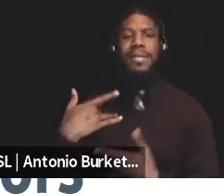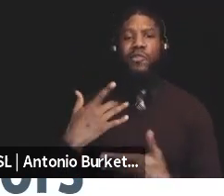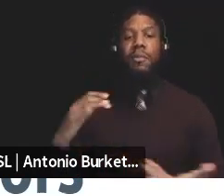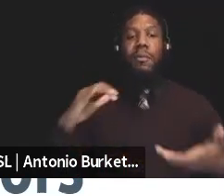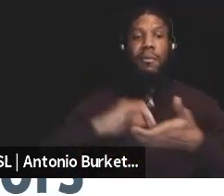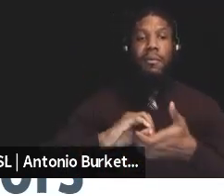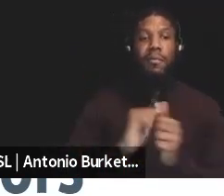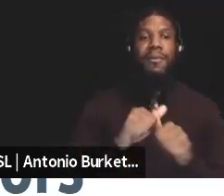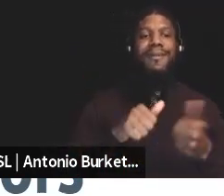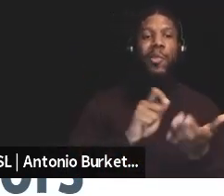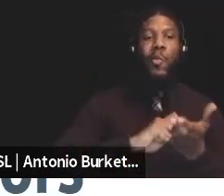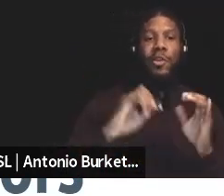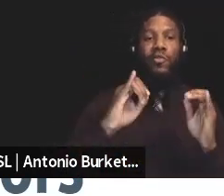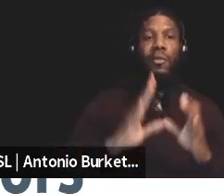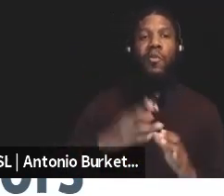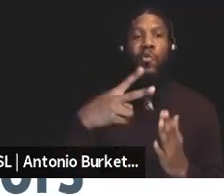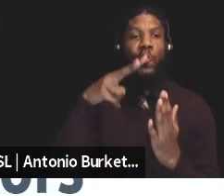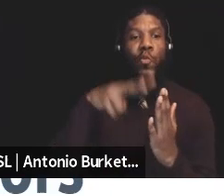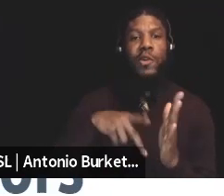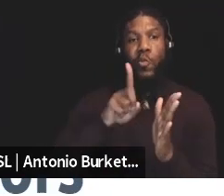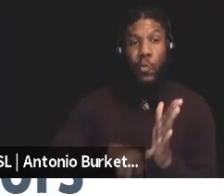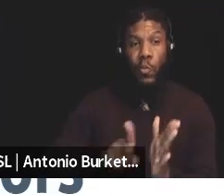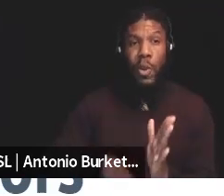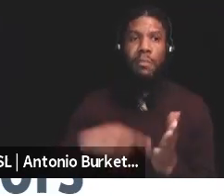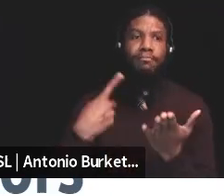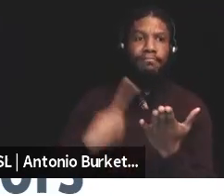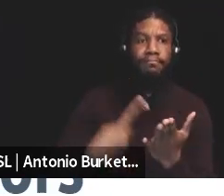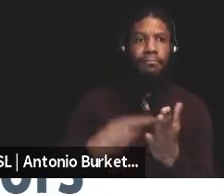where we'll either read research and discuss it or discuss a practice in our paper reviews together.